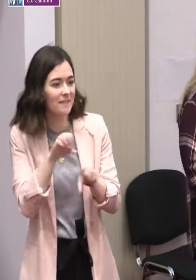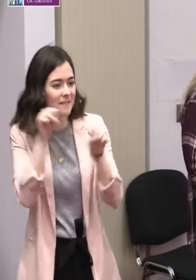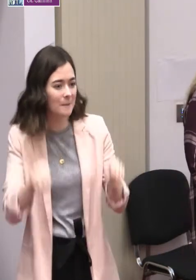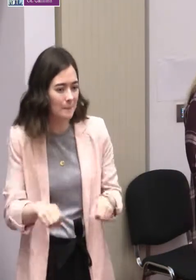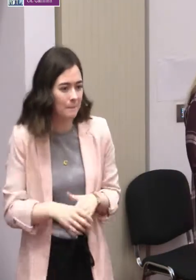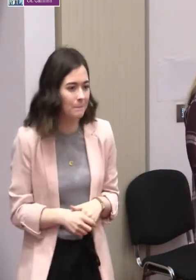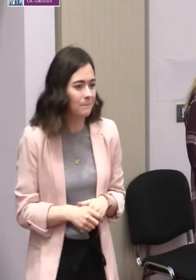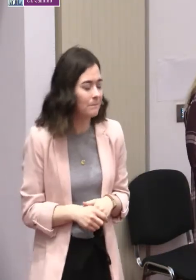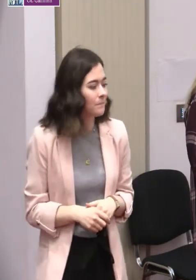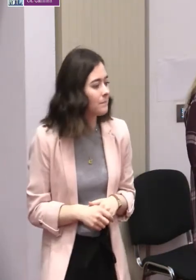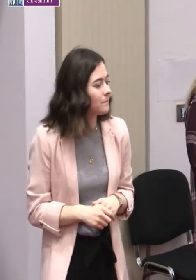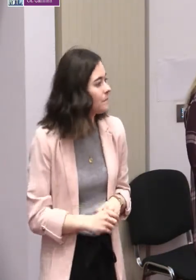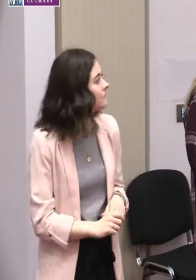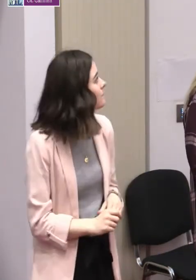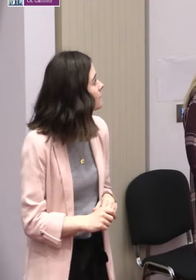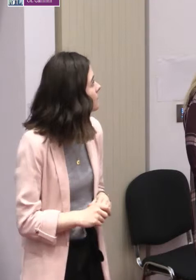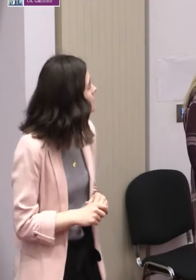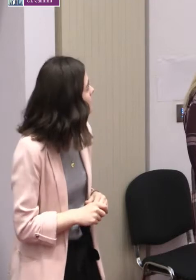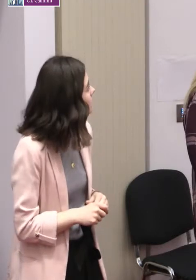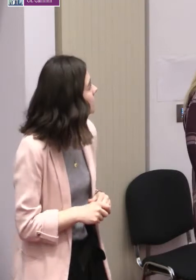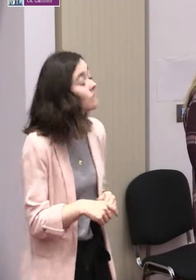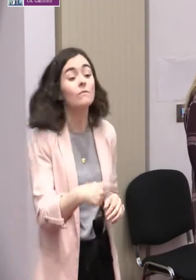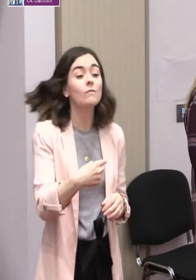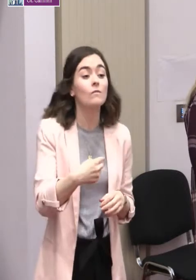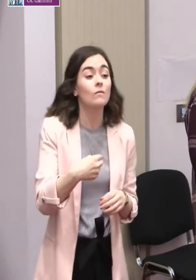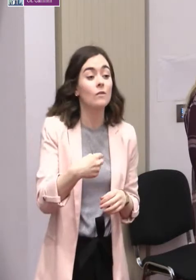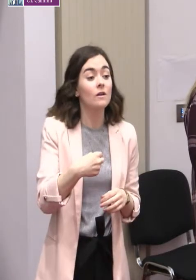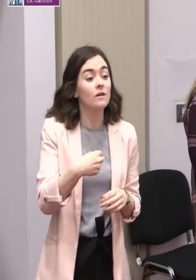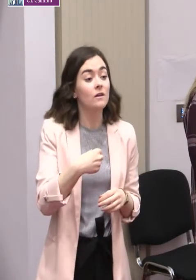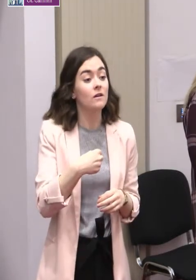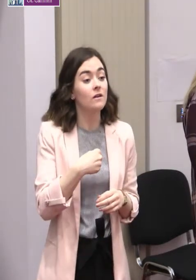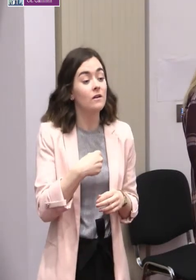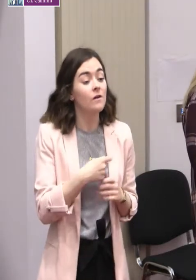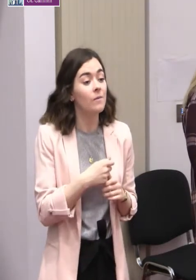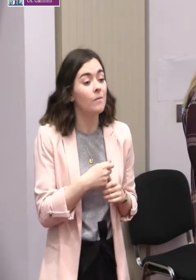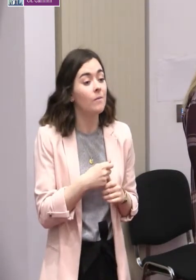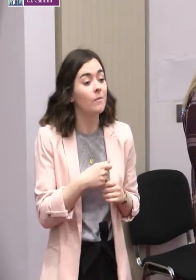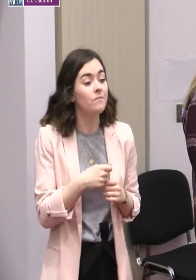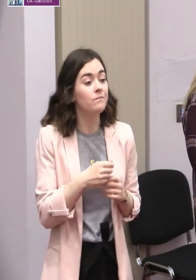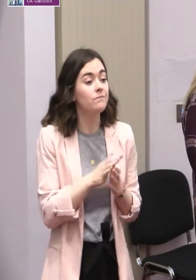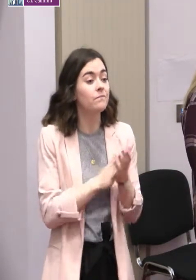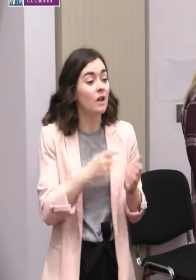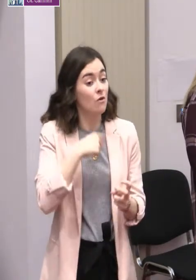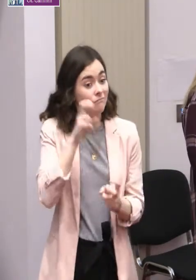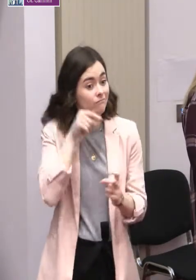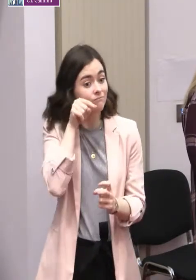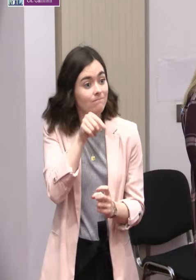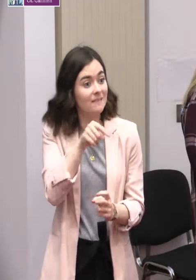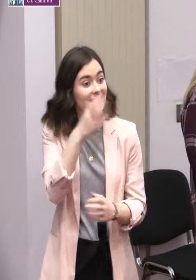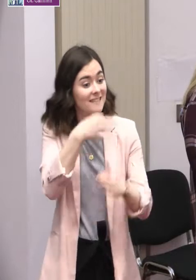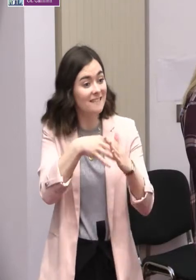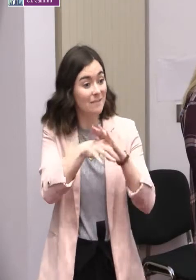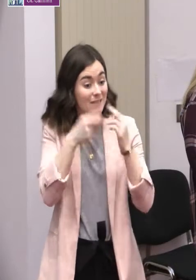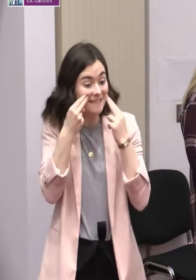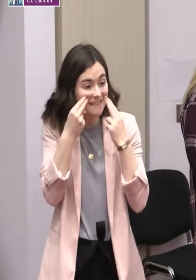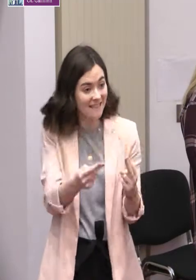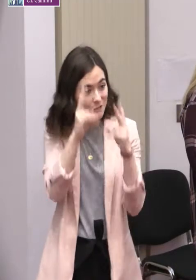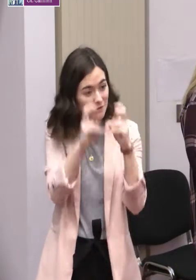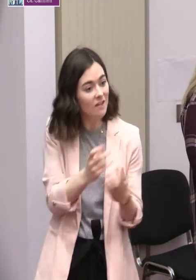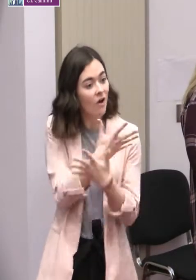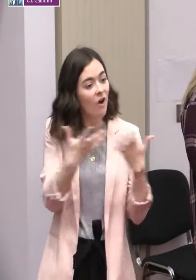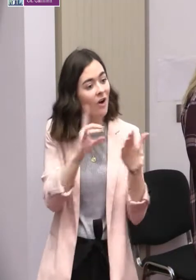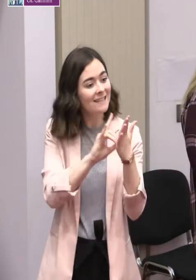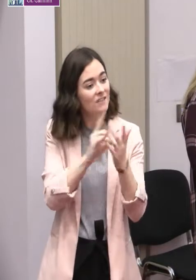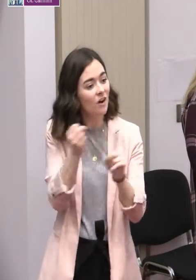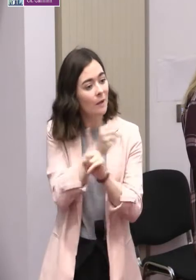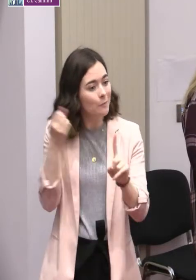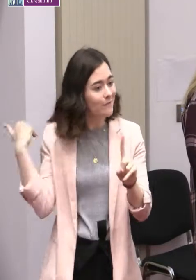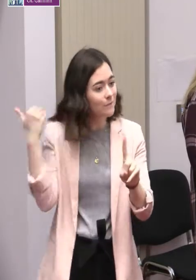I would argue that the state needs to grasp the nettle, investigate all historical abuses.